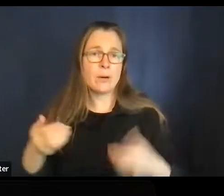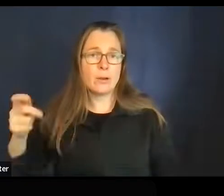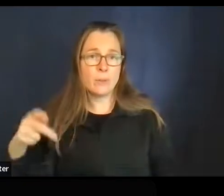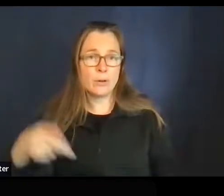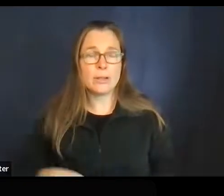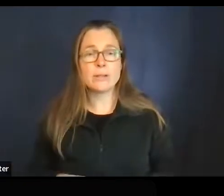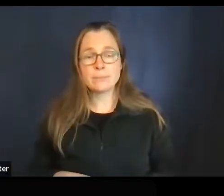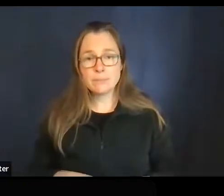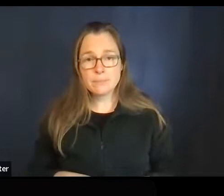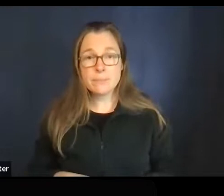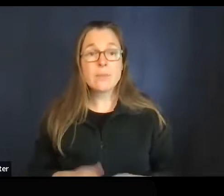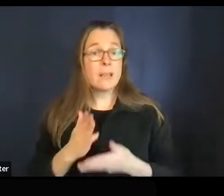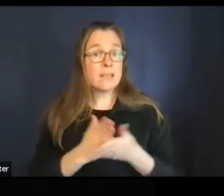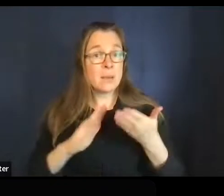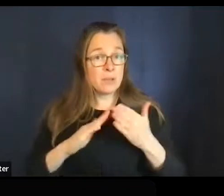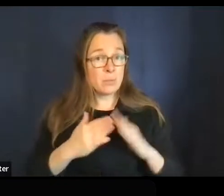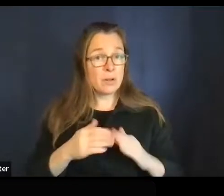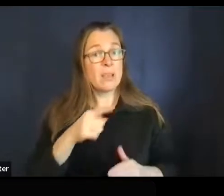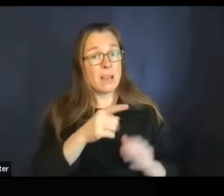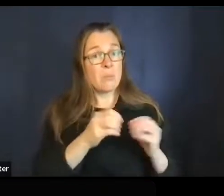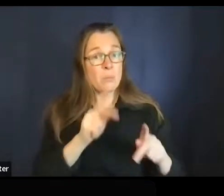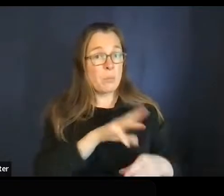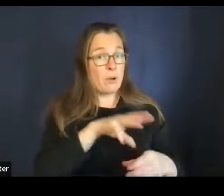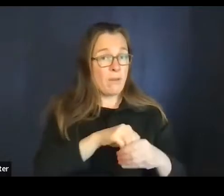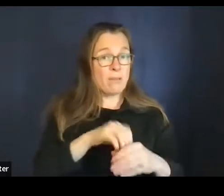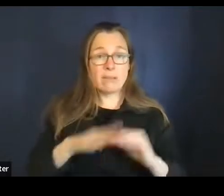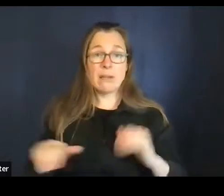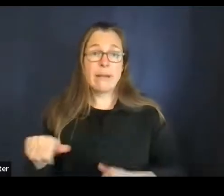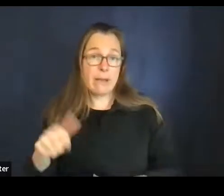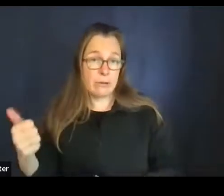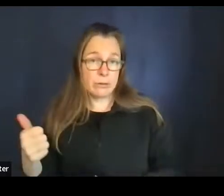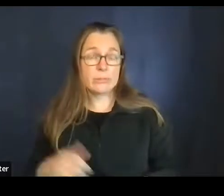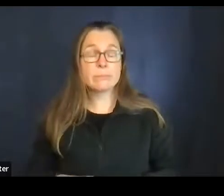And yet, some communities have a higher degree of engagement than others. Portlanders are